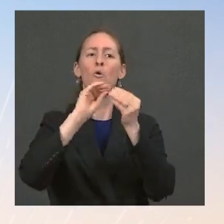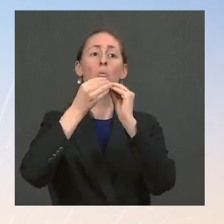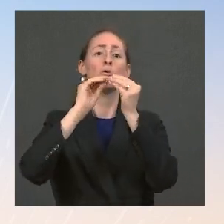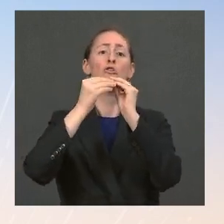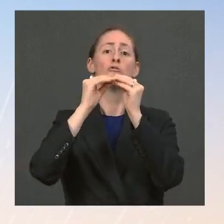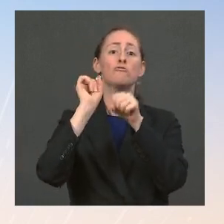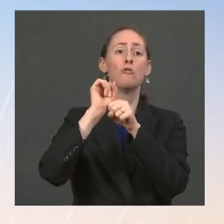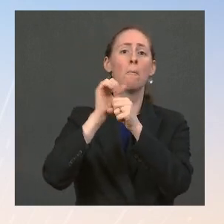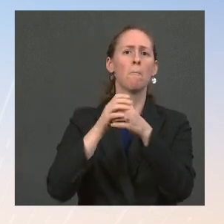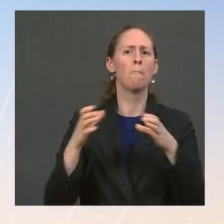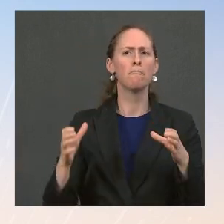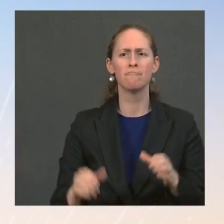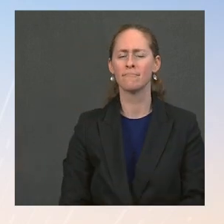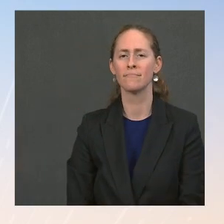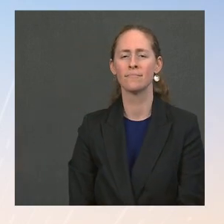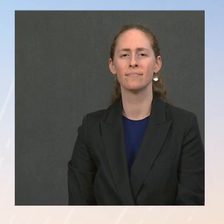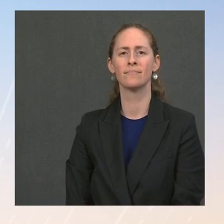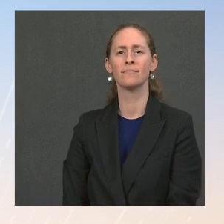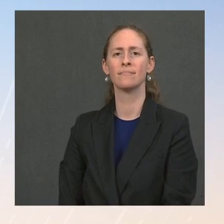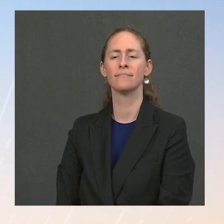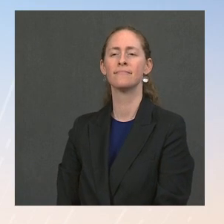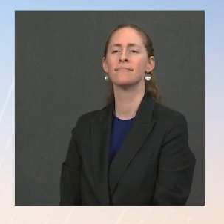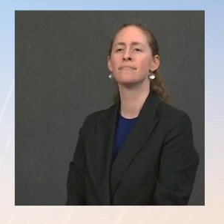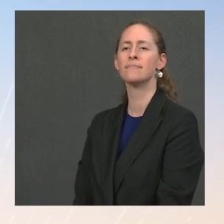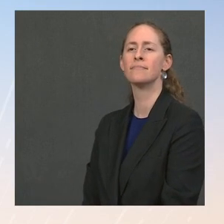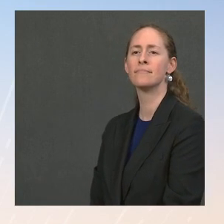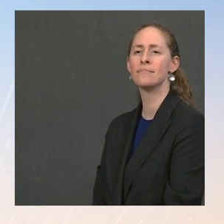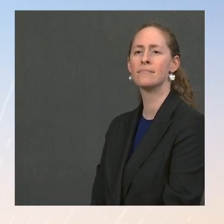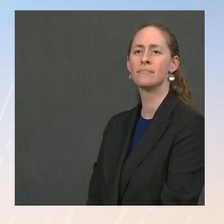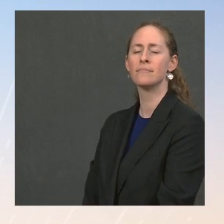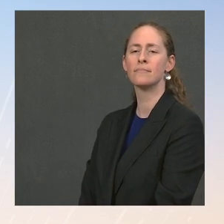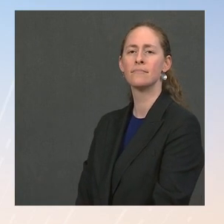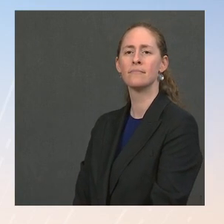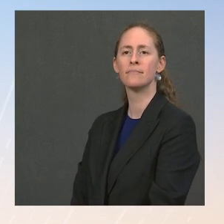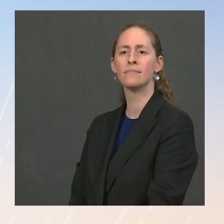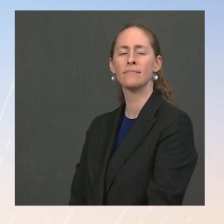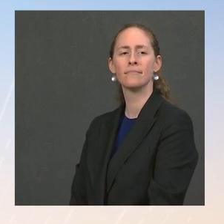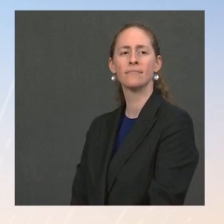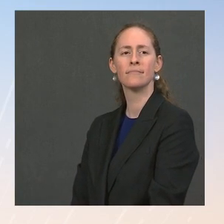the President became the first U.S. President to recognize Indigenous Peoples' Day.